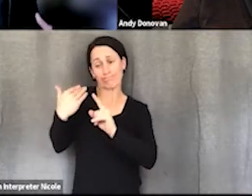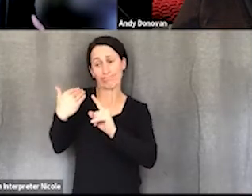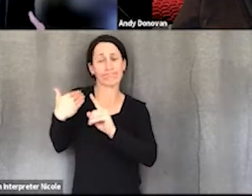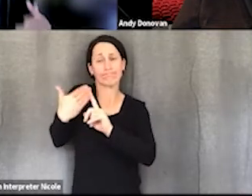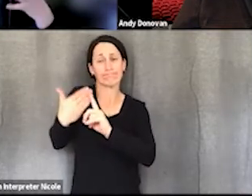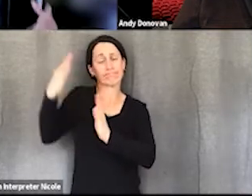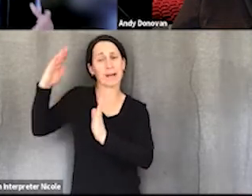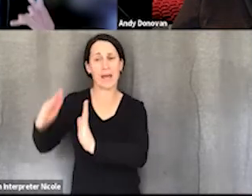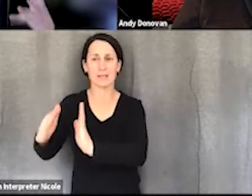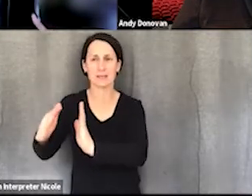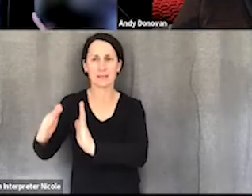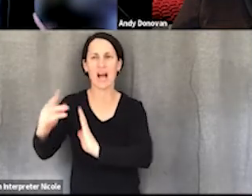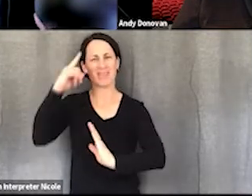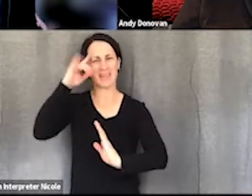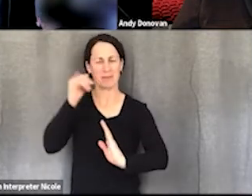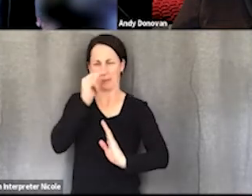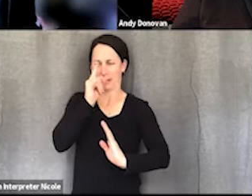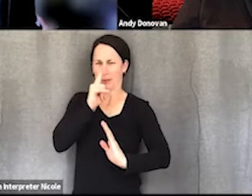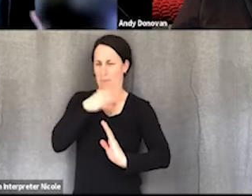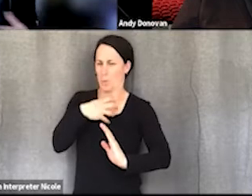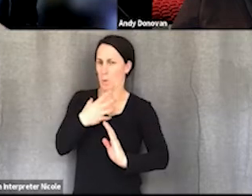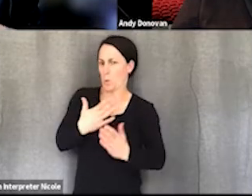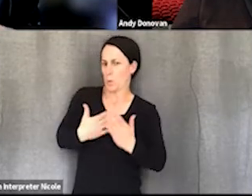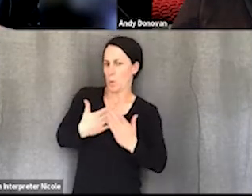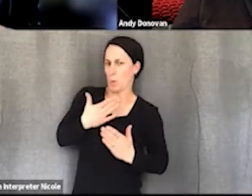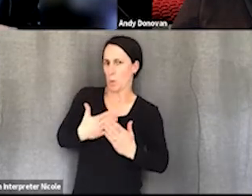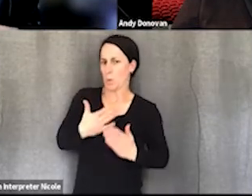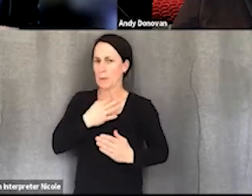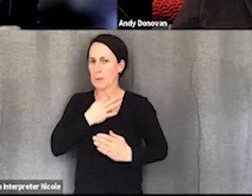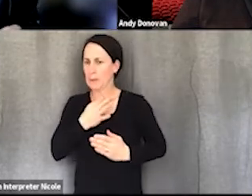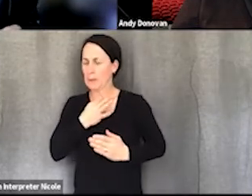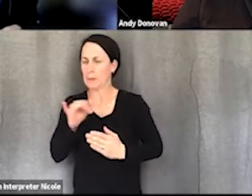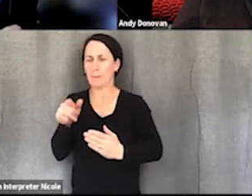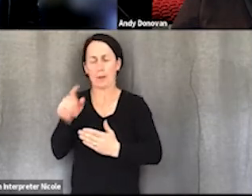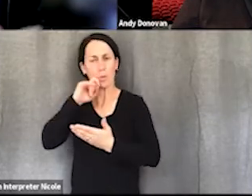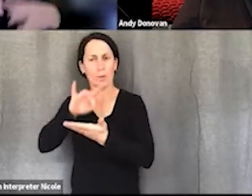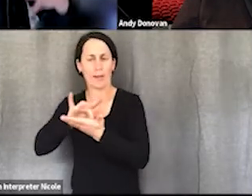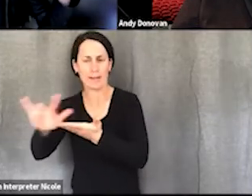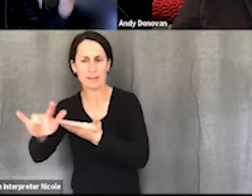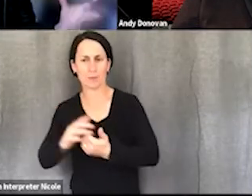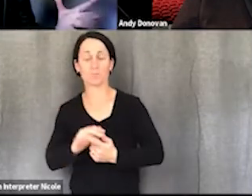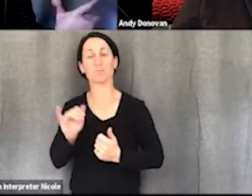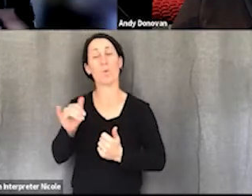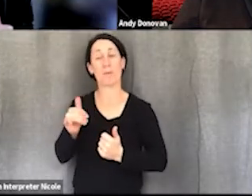just that slight degree of caution in terms of people being a bit more conscious about making those big